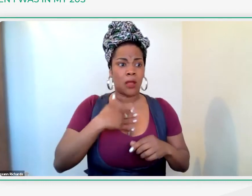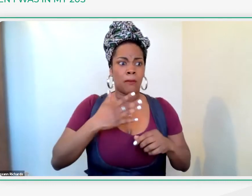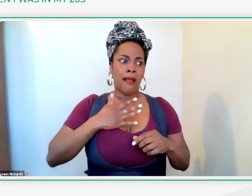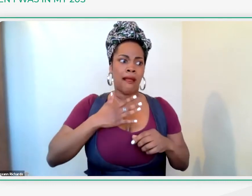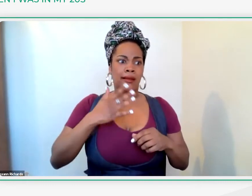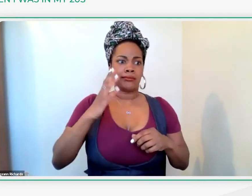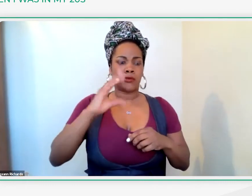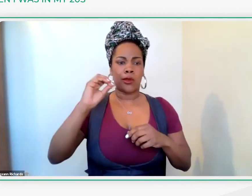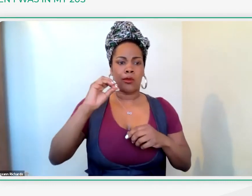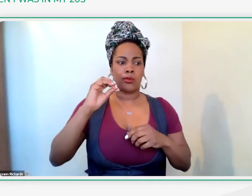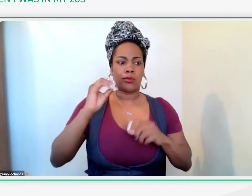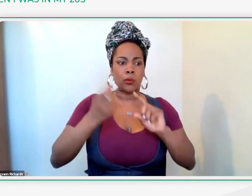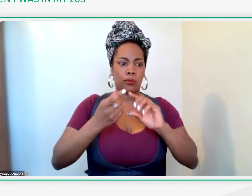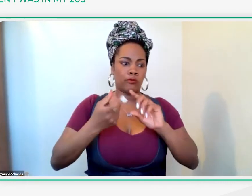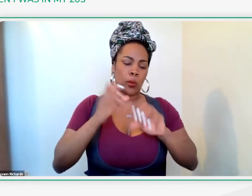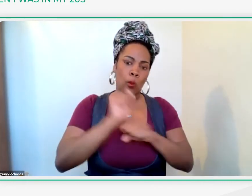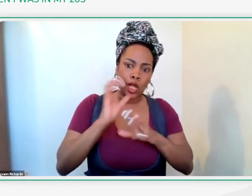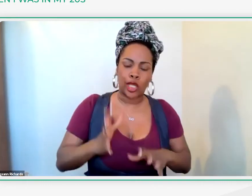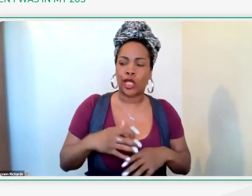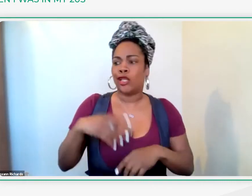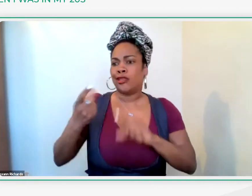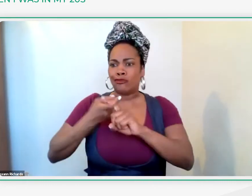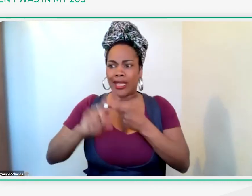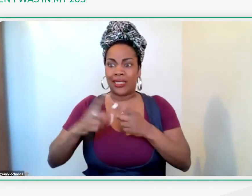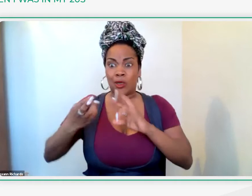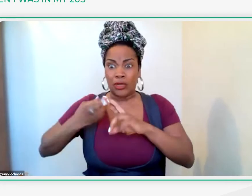It may still be happening, though.